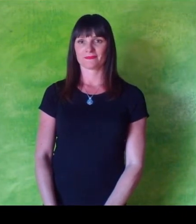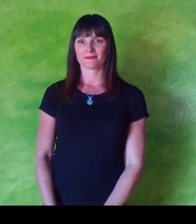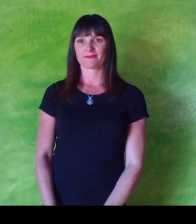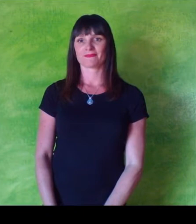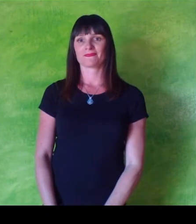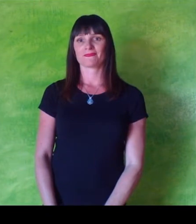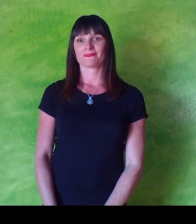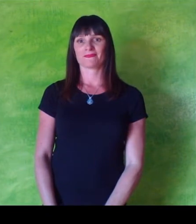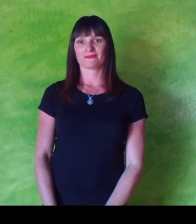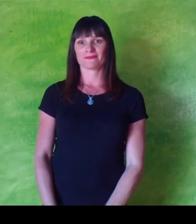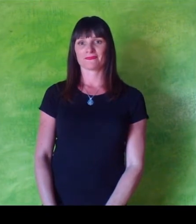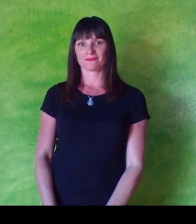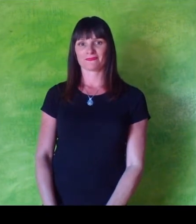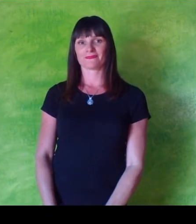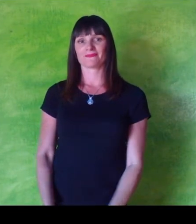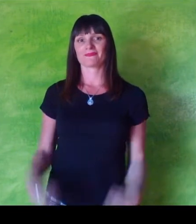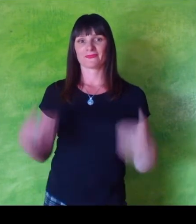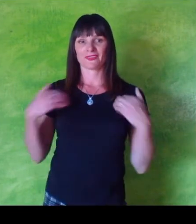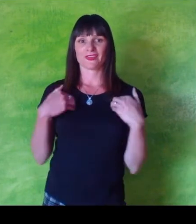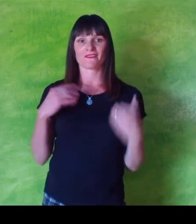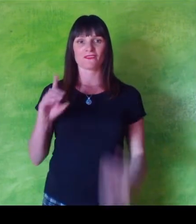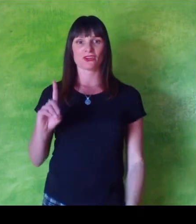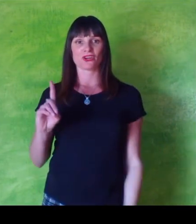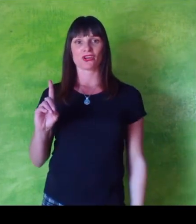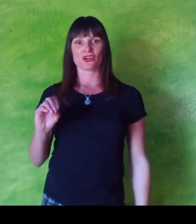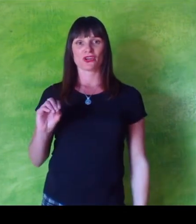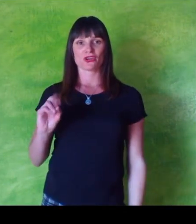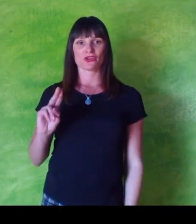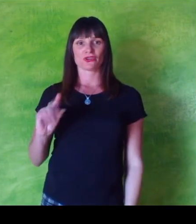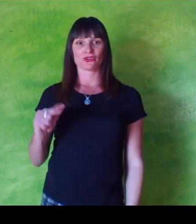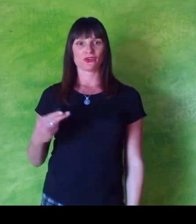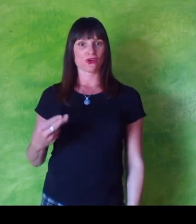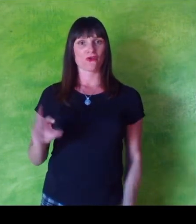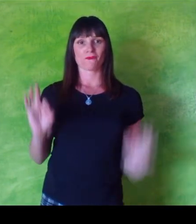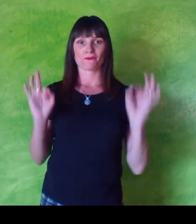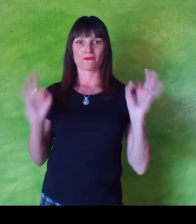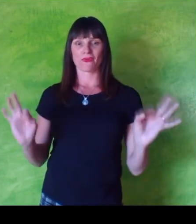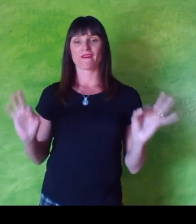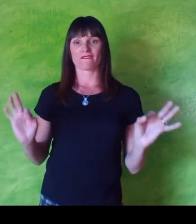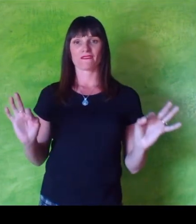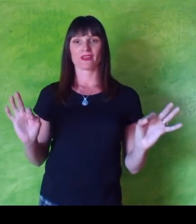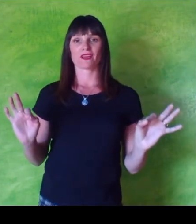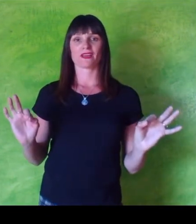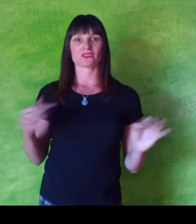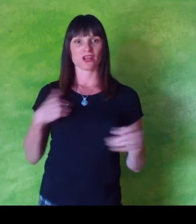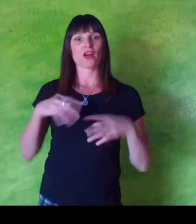okay so we've got our Kaiser roll dough just perfect right now and I worked a